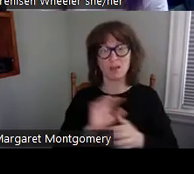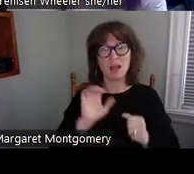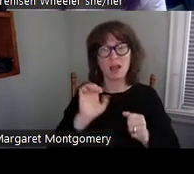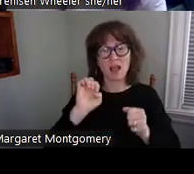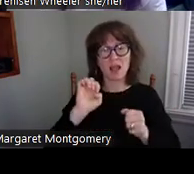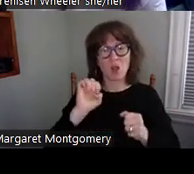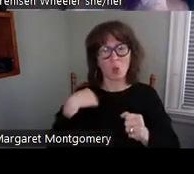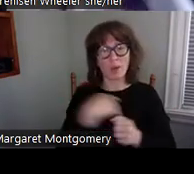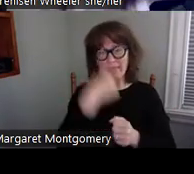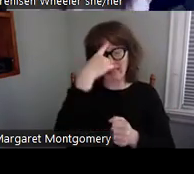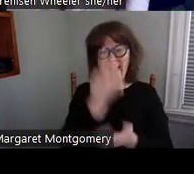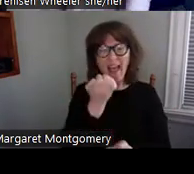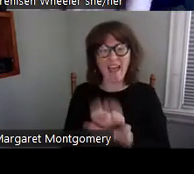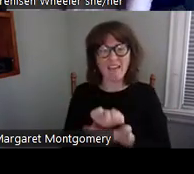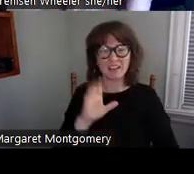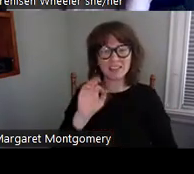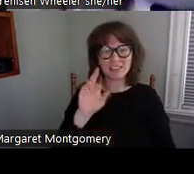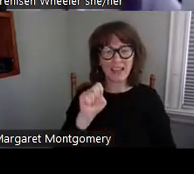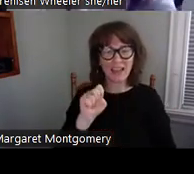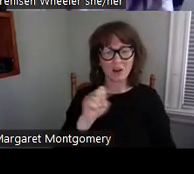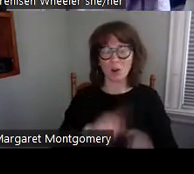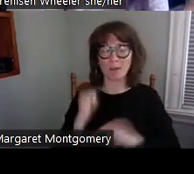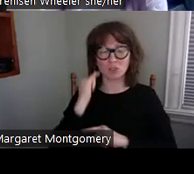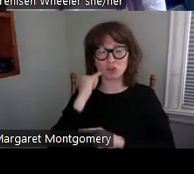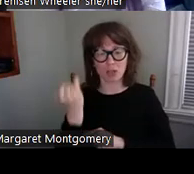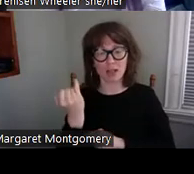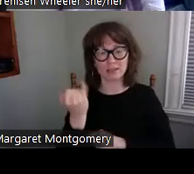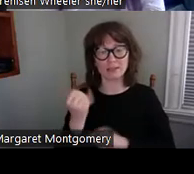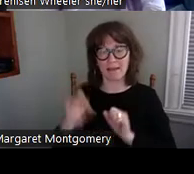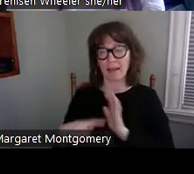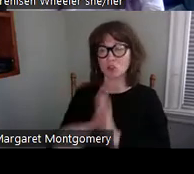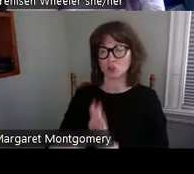when in reality the behavior can be displayed. 13:07:54 Mistrust and security and the new